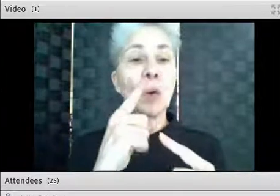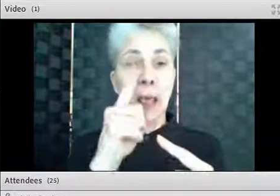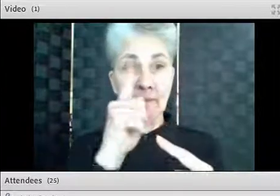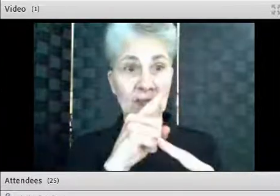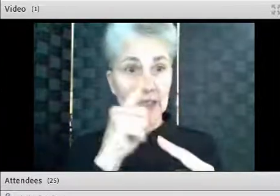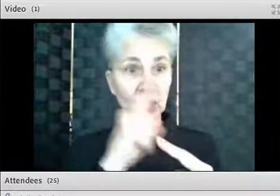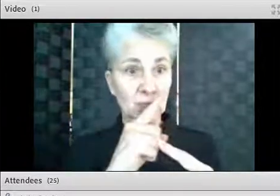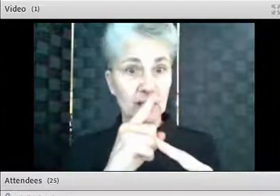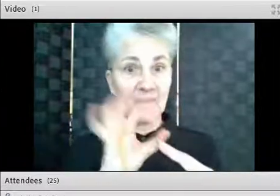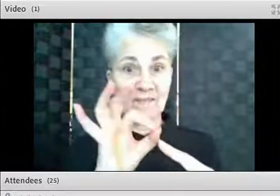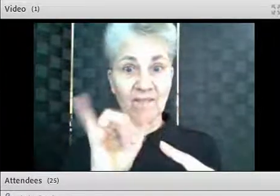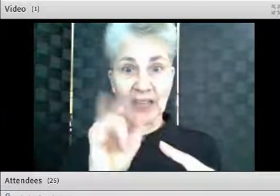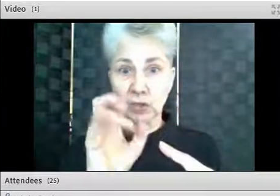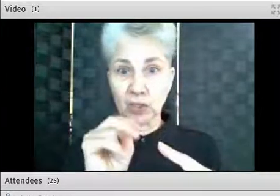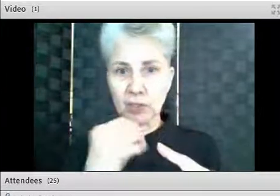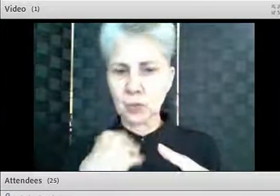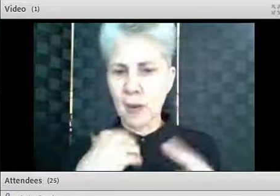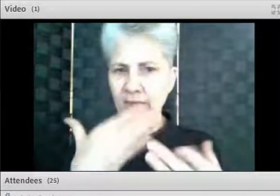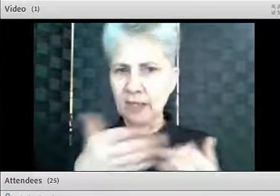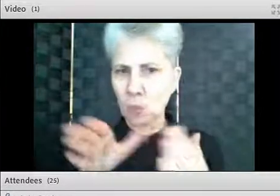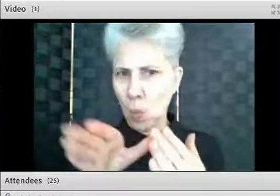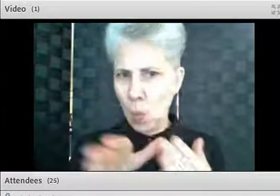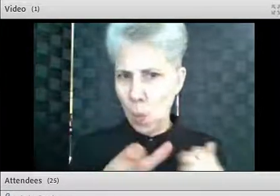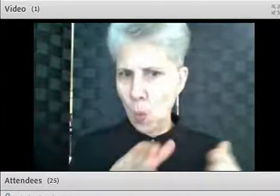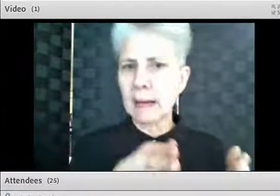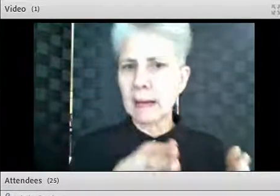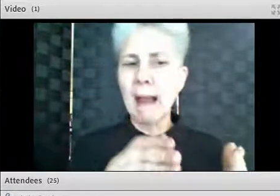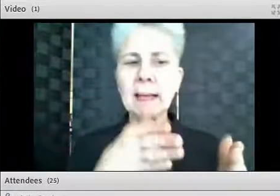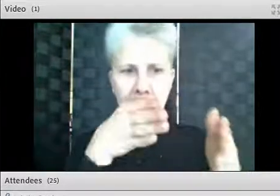to have things organized, you know, here is the fiction section, or even into, like,